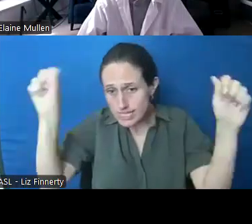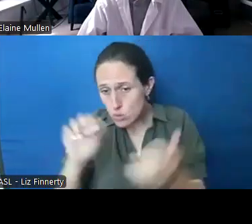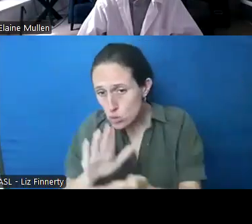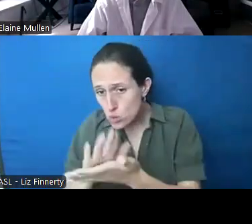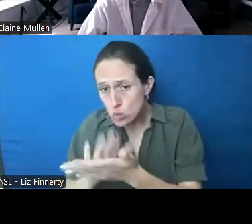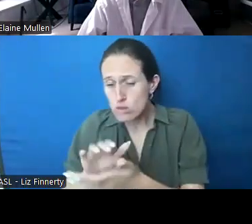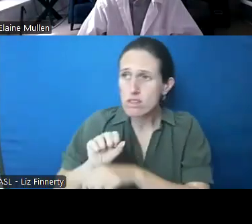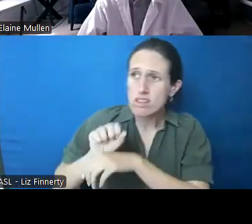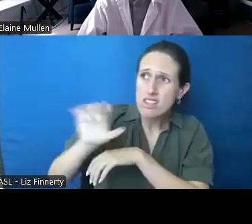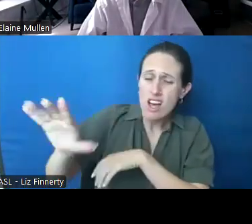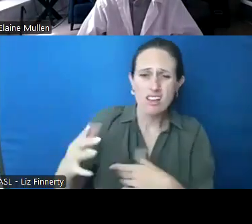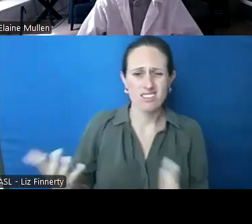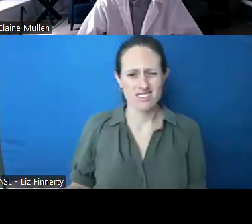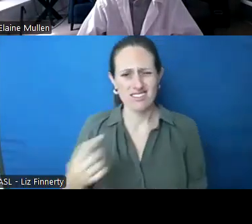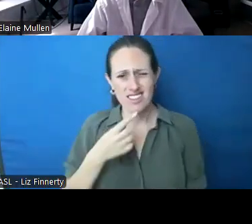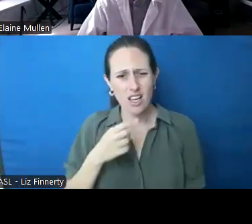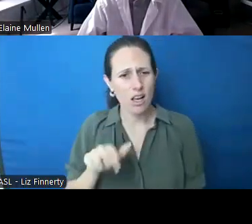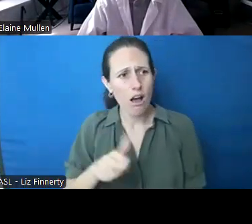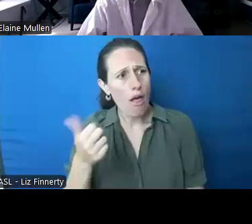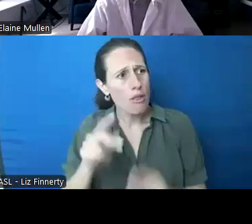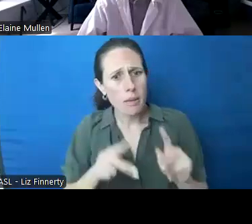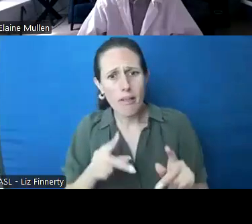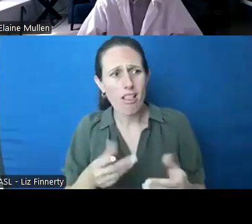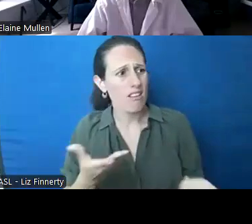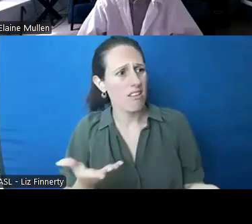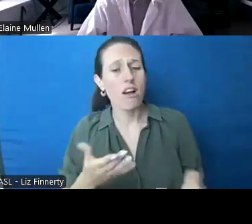school and explained hey everybody else who wants to go